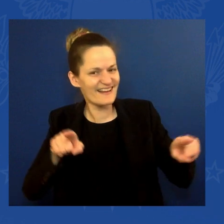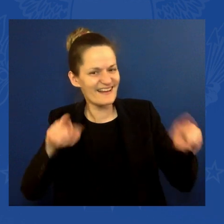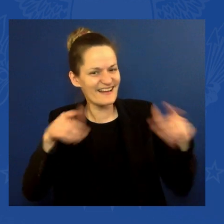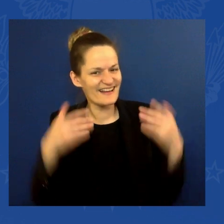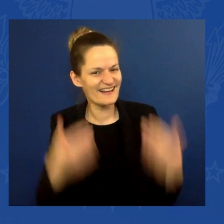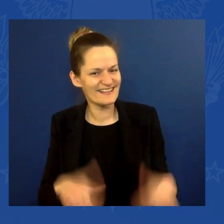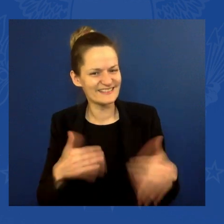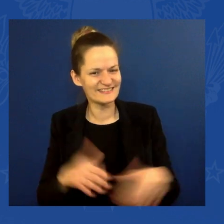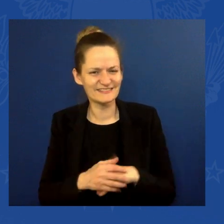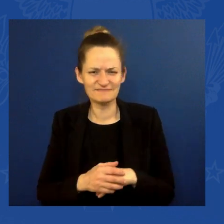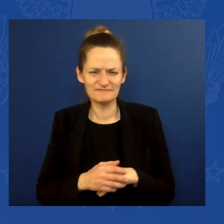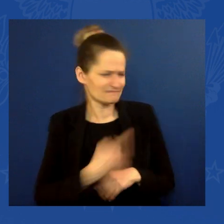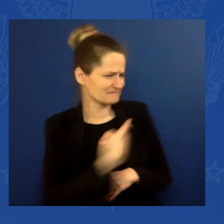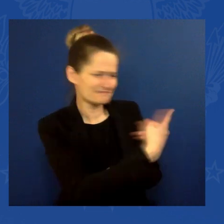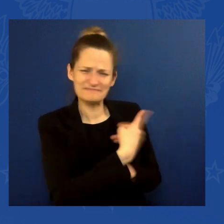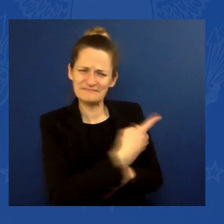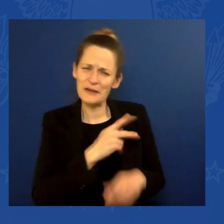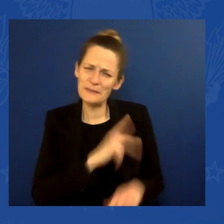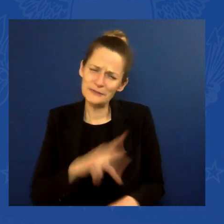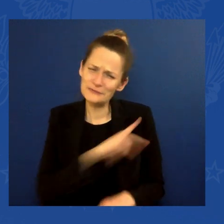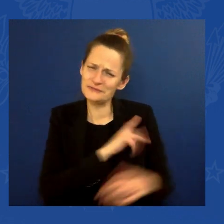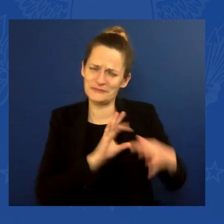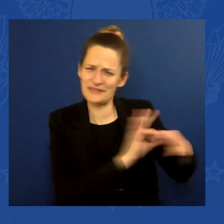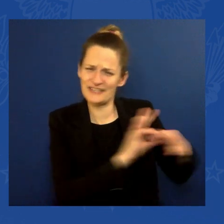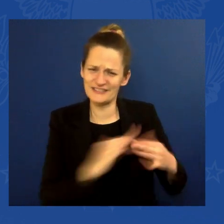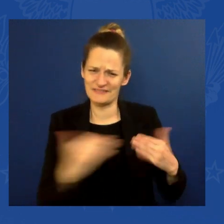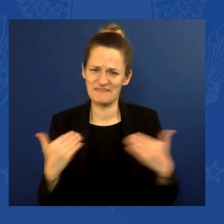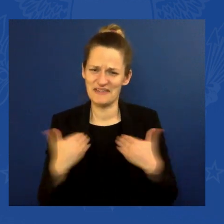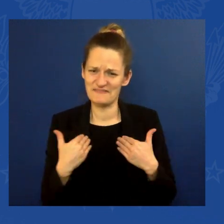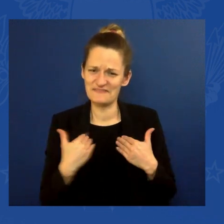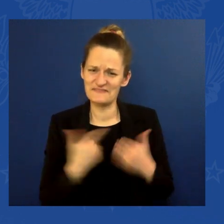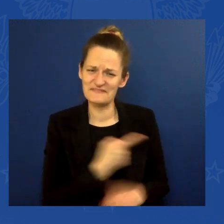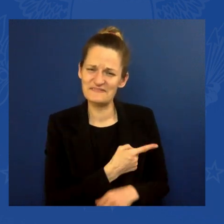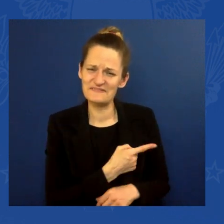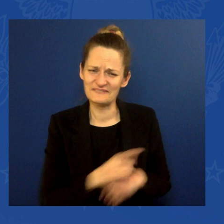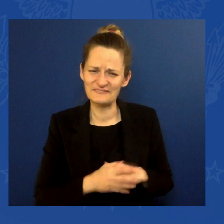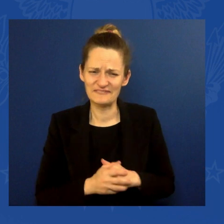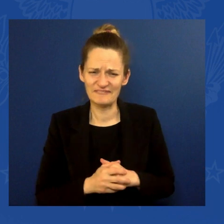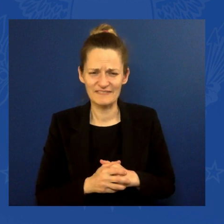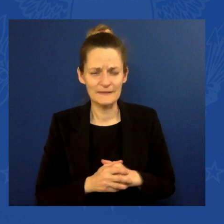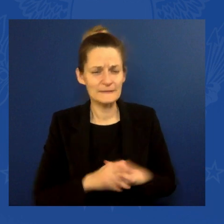It's been 165 years, like many of you -- 165 years since my great-great-grandparents